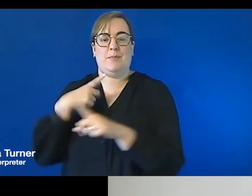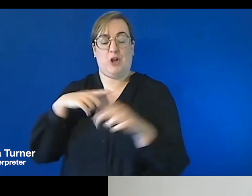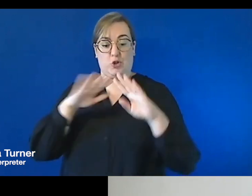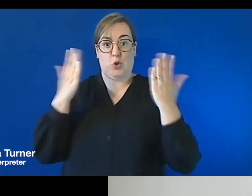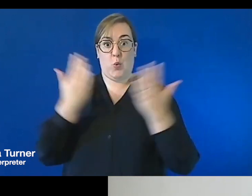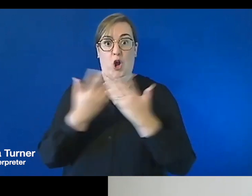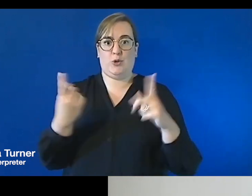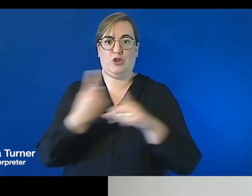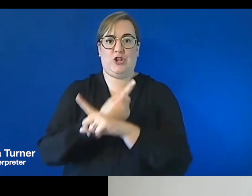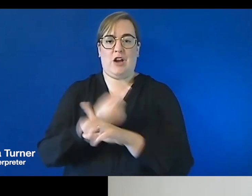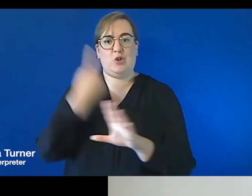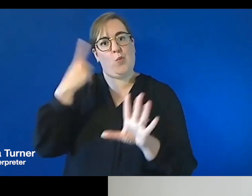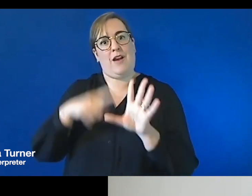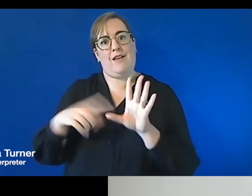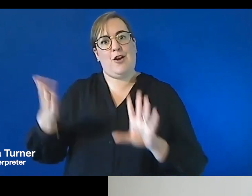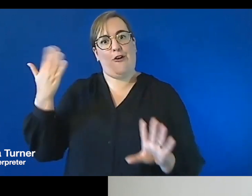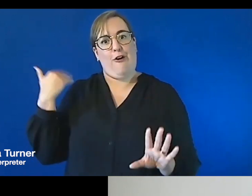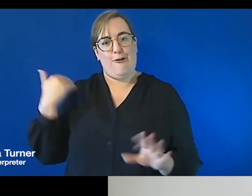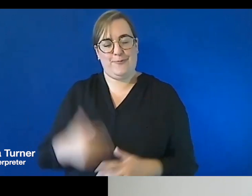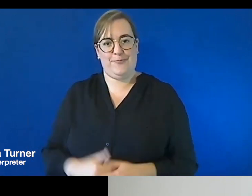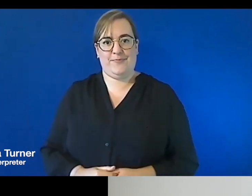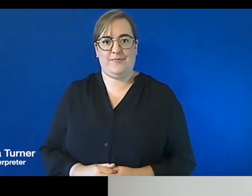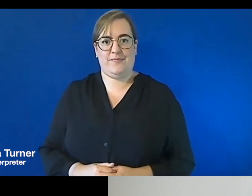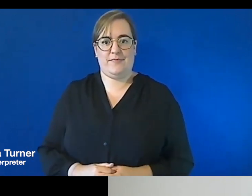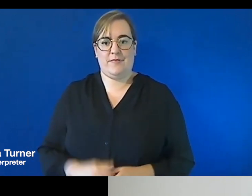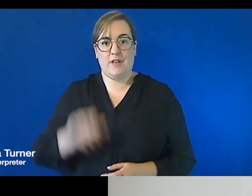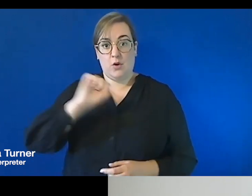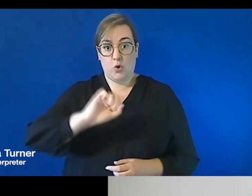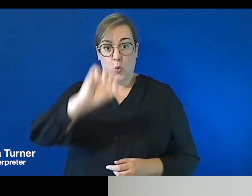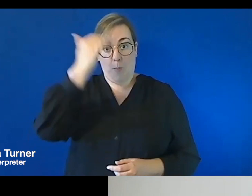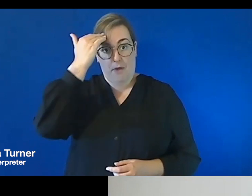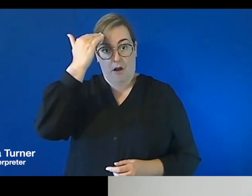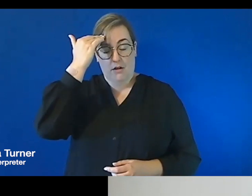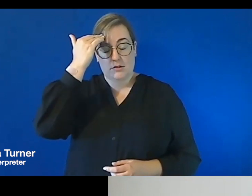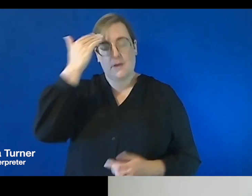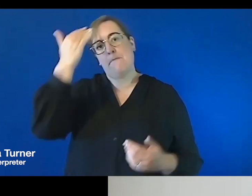about a year ago now. In your mind, like you know the mental health or diversity inclusion,